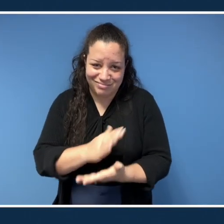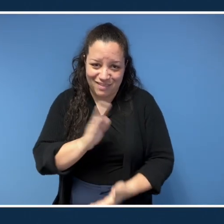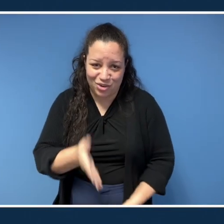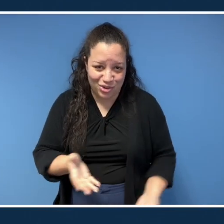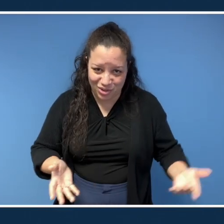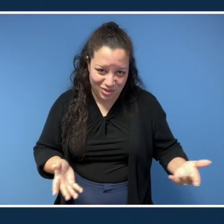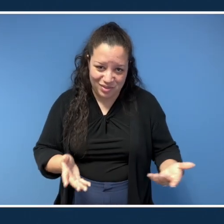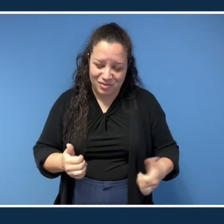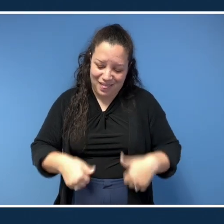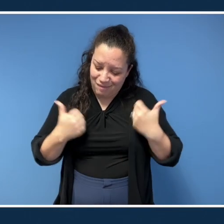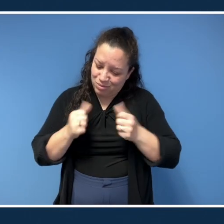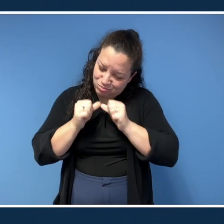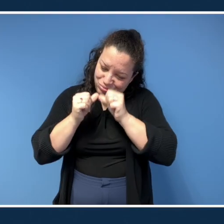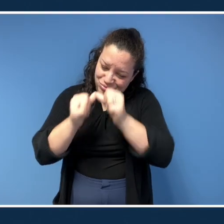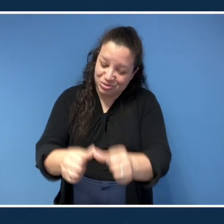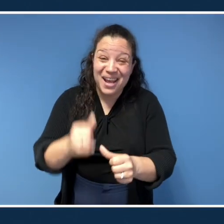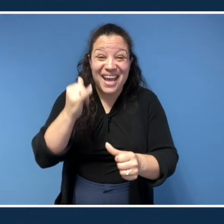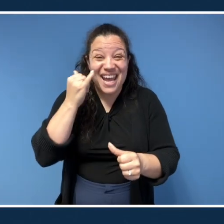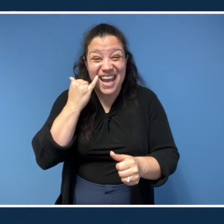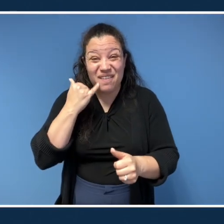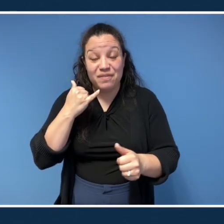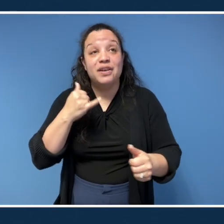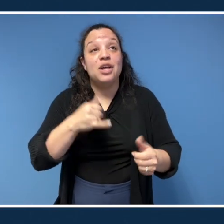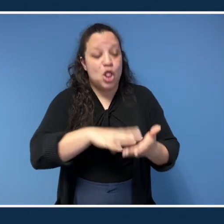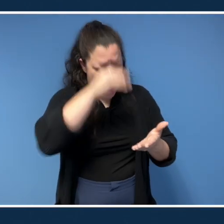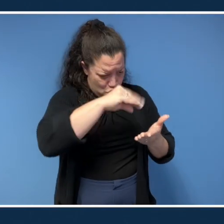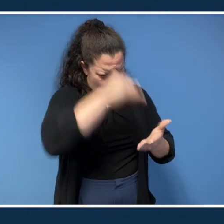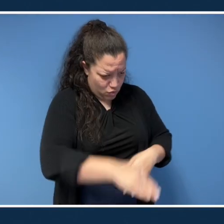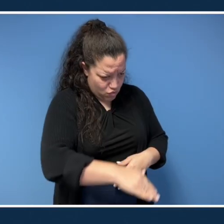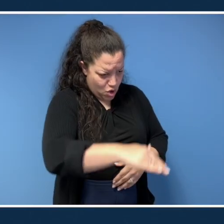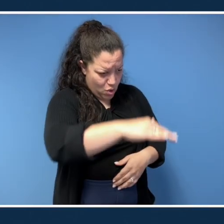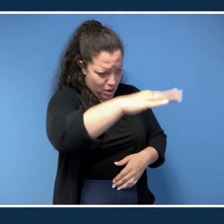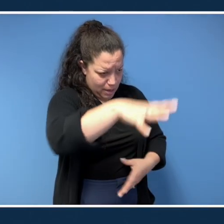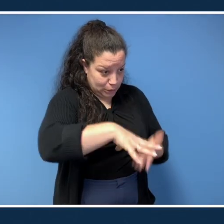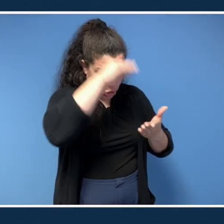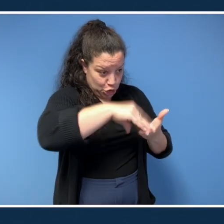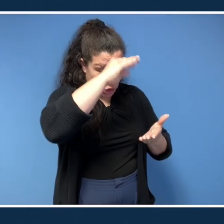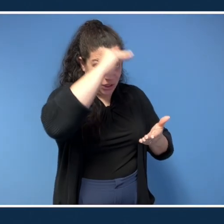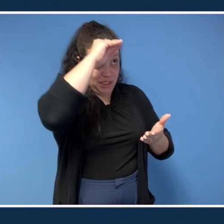especially when you're doing anti-racist learning, you're unpacking and learning things constantly all the time.